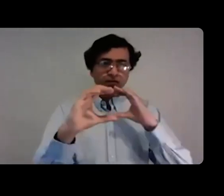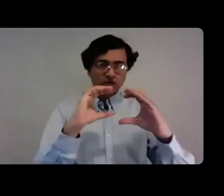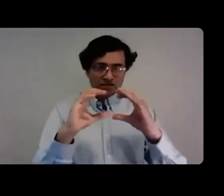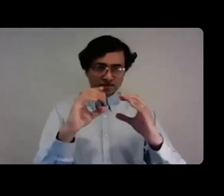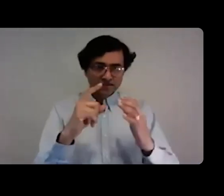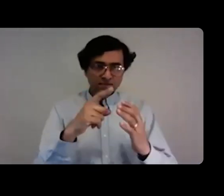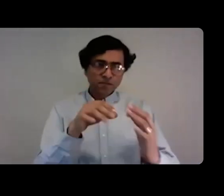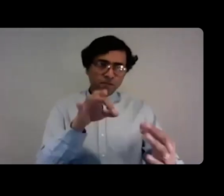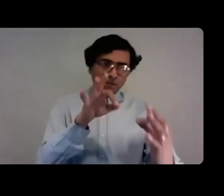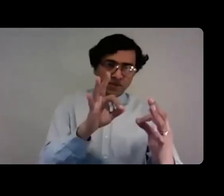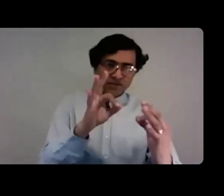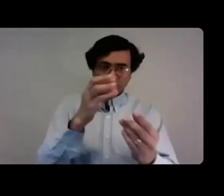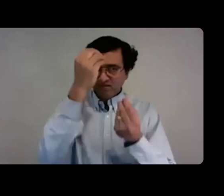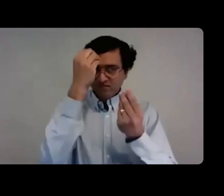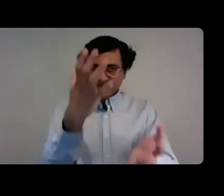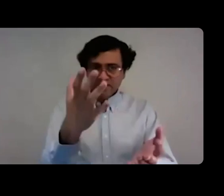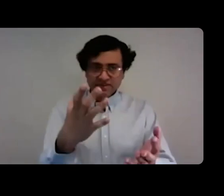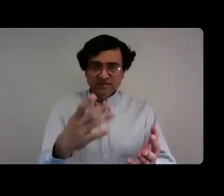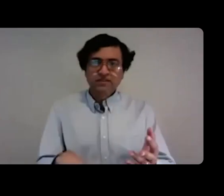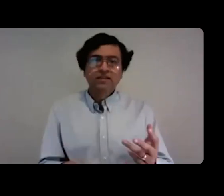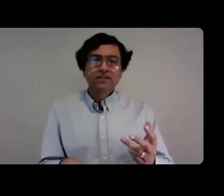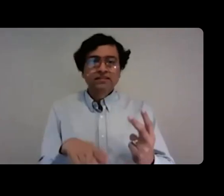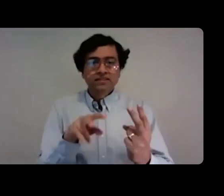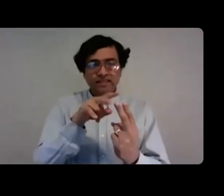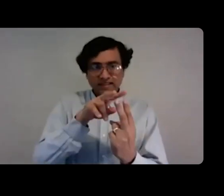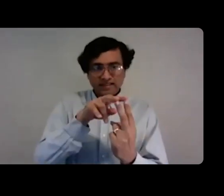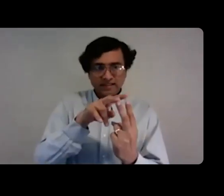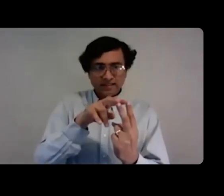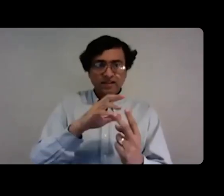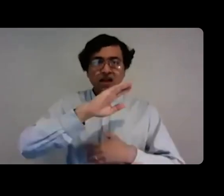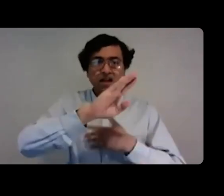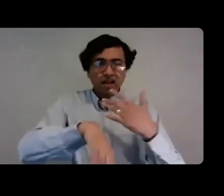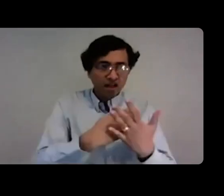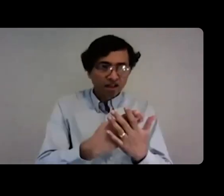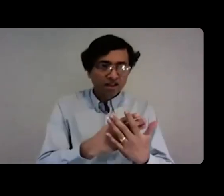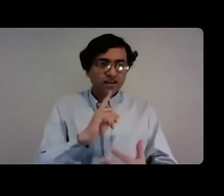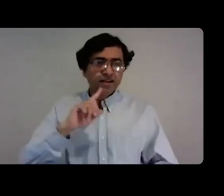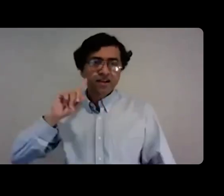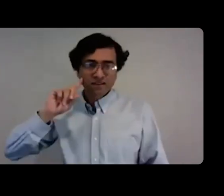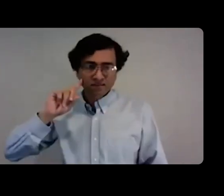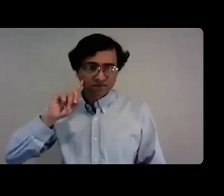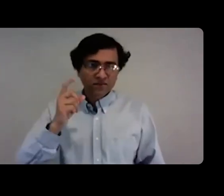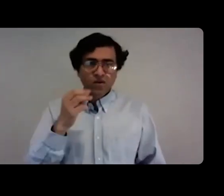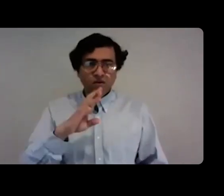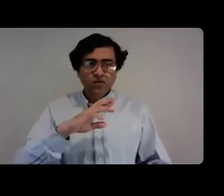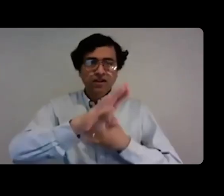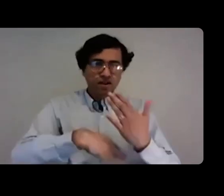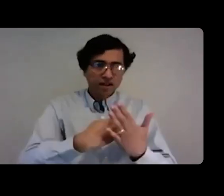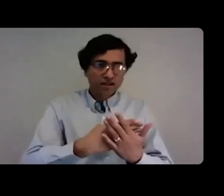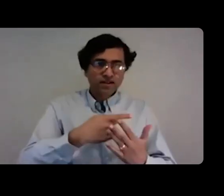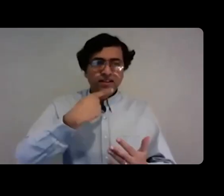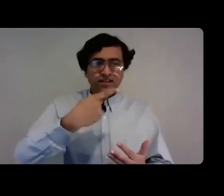I want to talk about an optimal communication event, where either everybody is deaf or